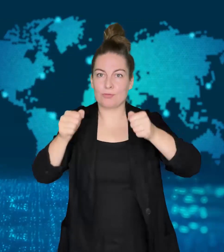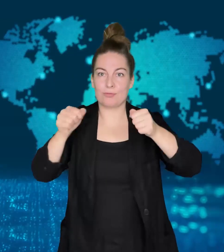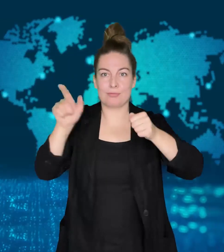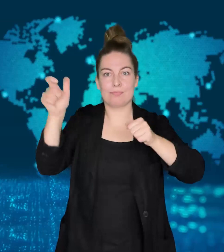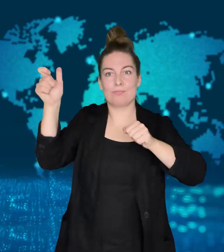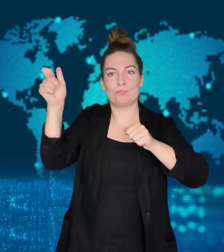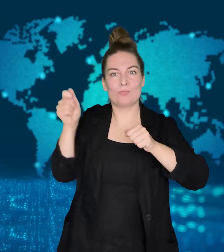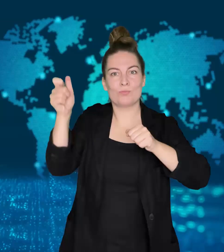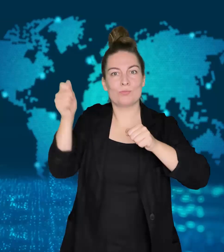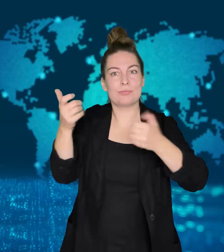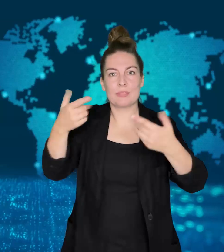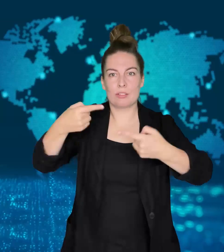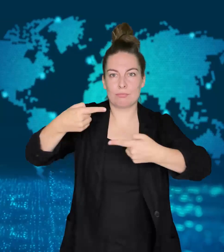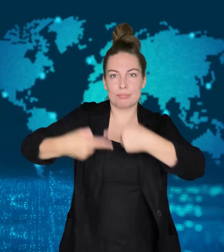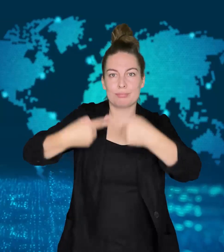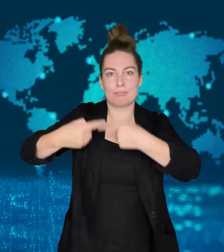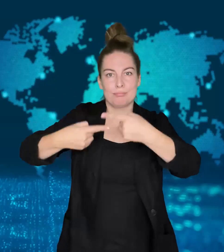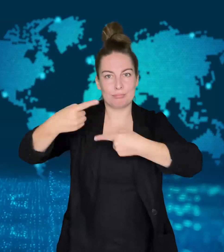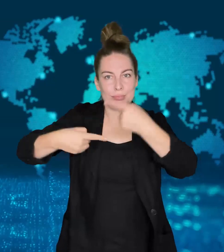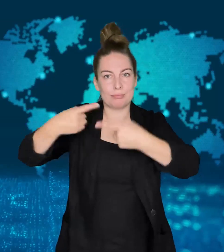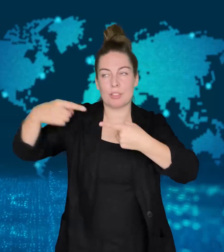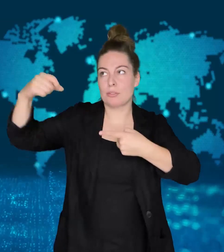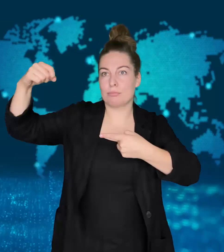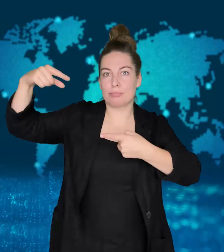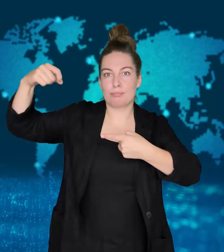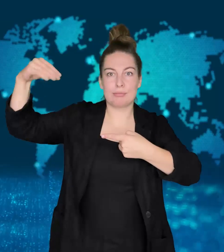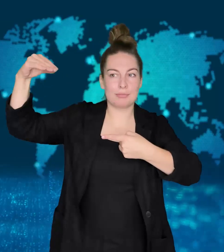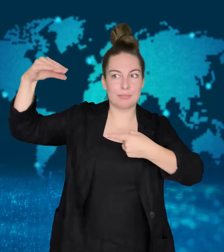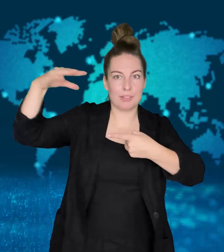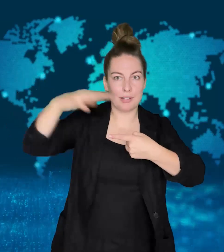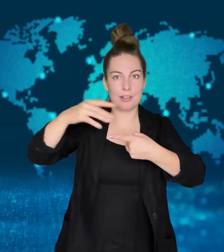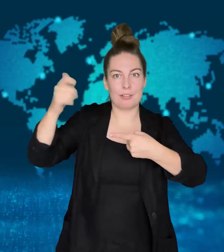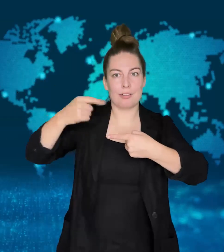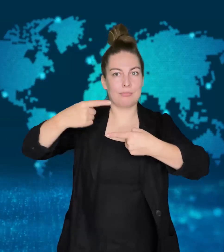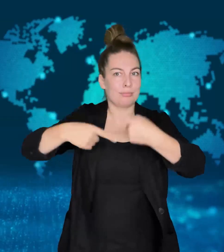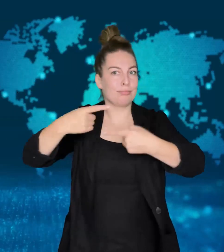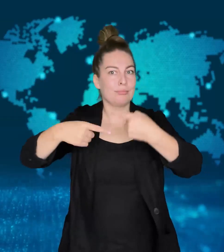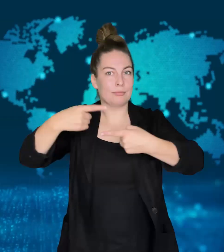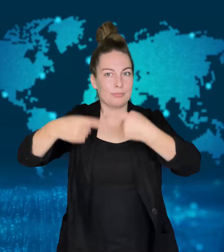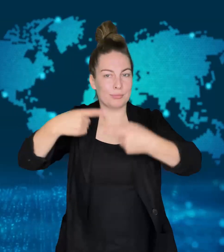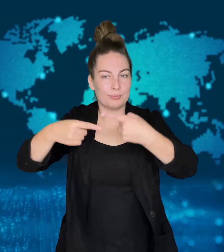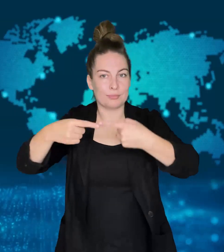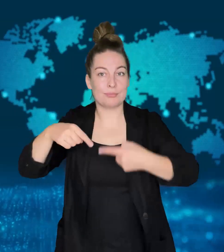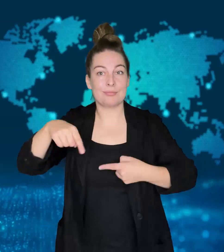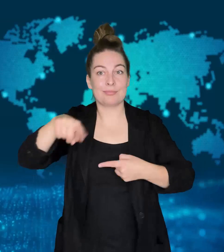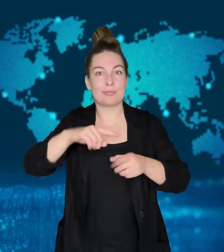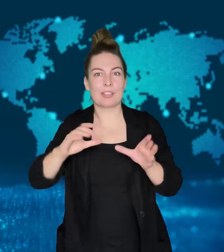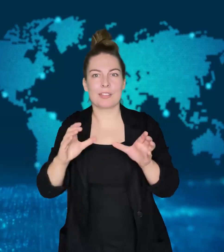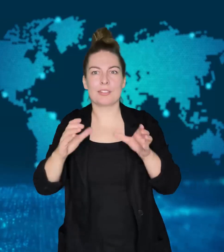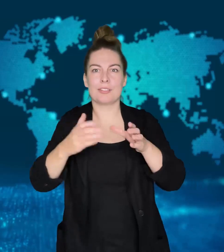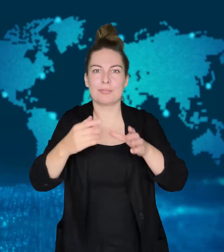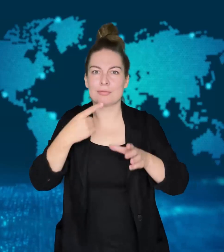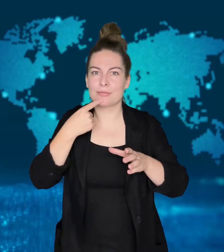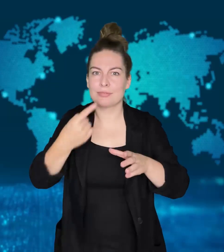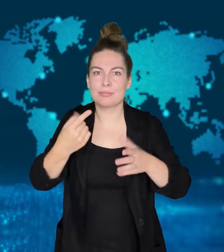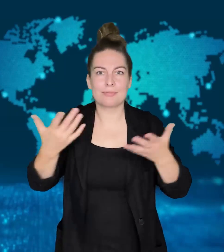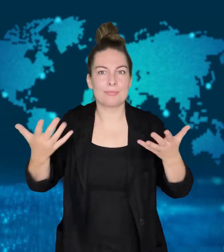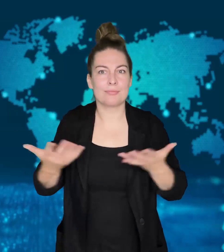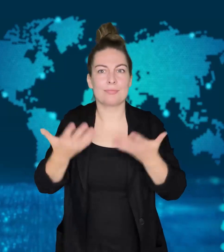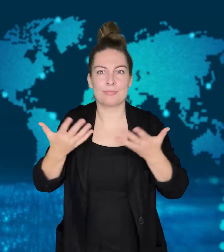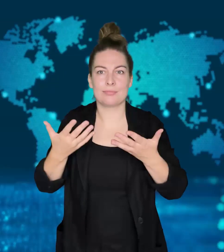They produce electricity directly from sunlight.